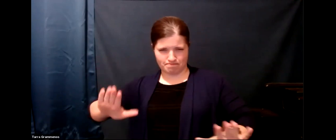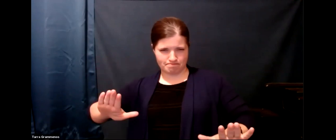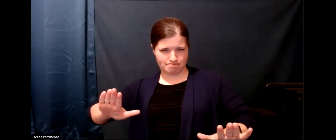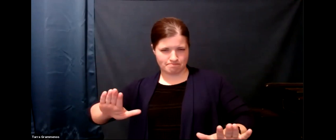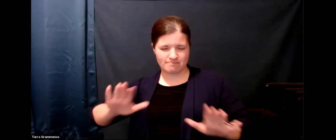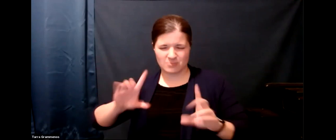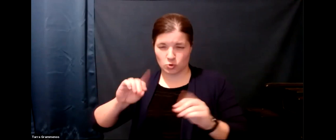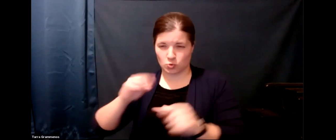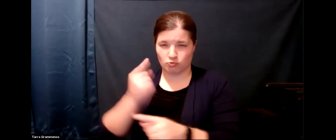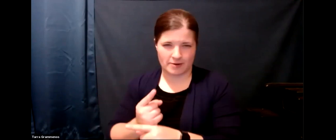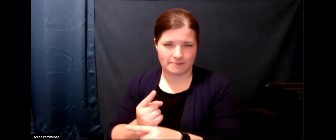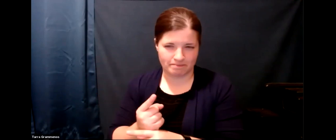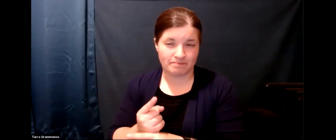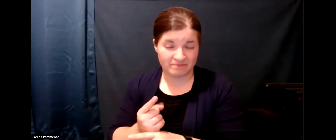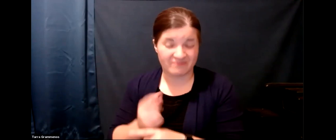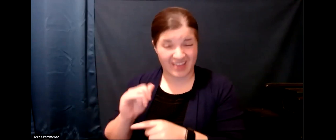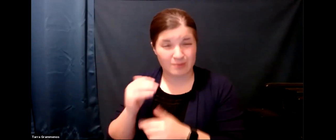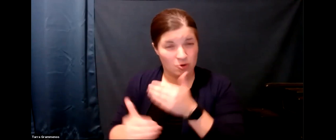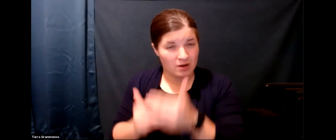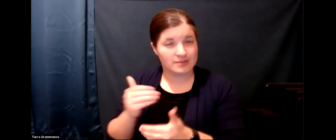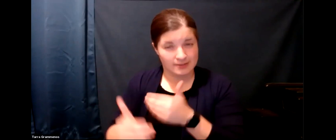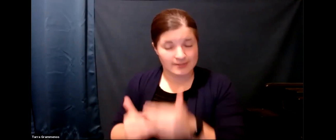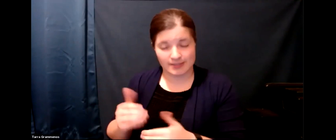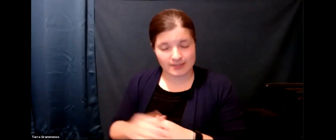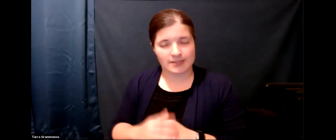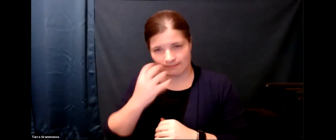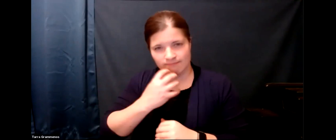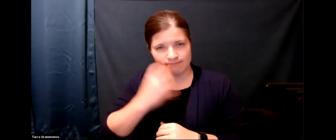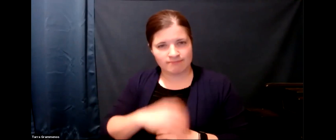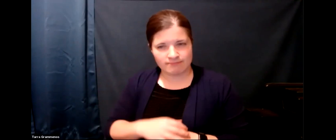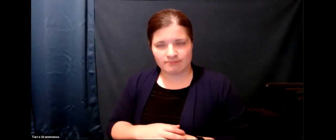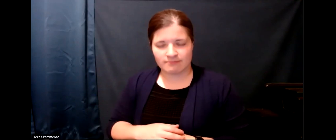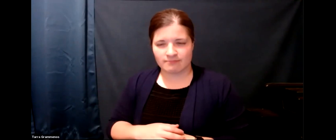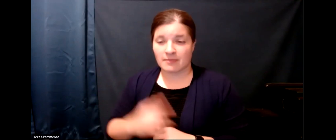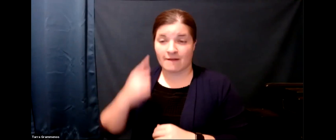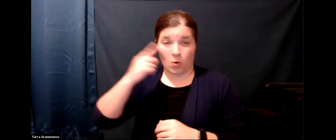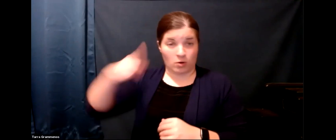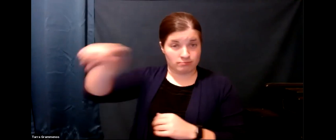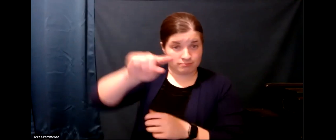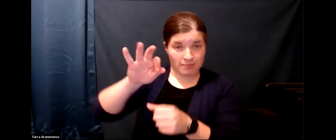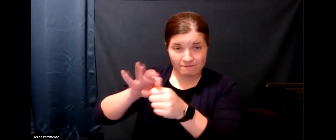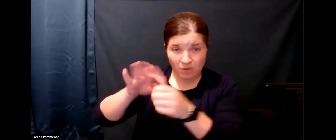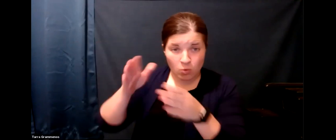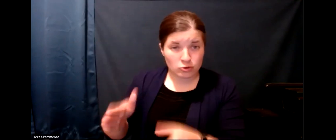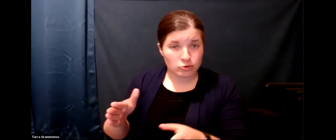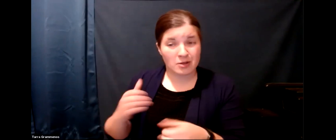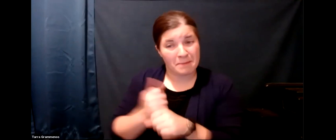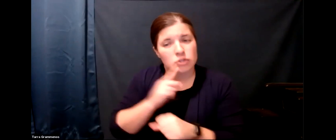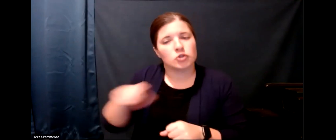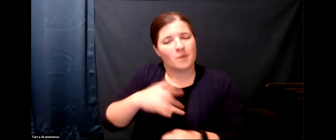And that process is for voters' sense of security, that